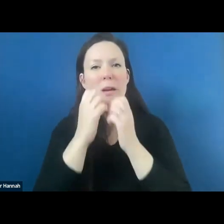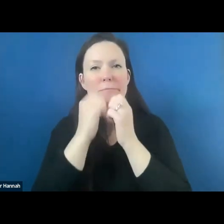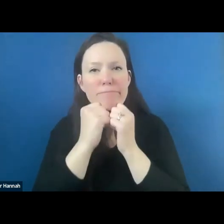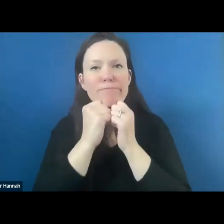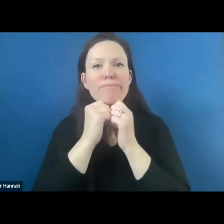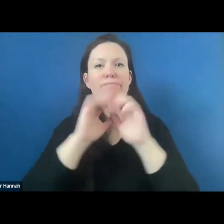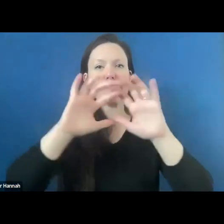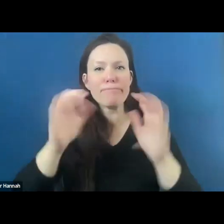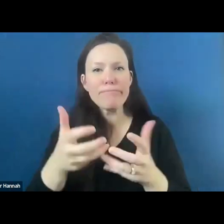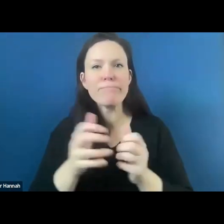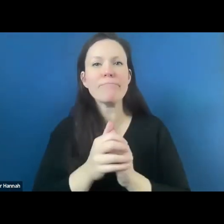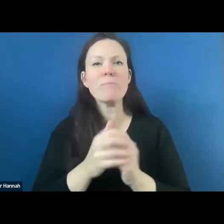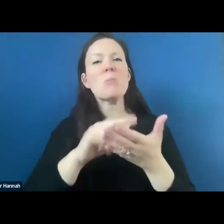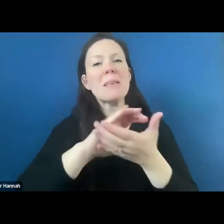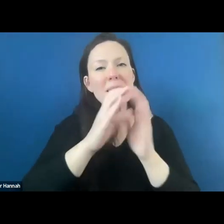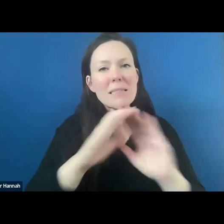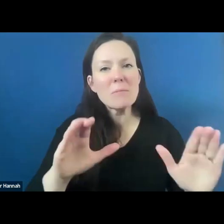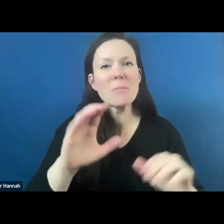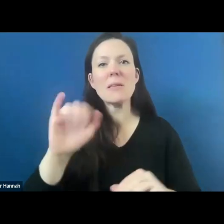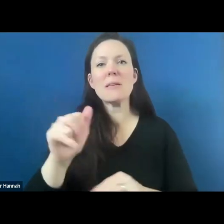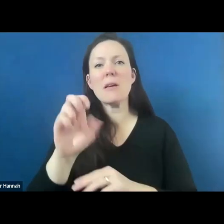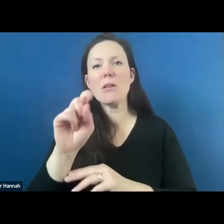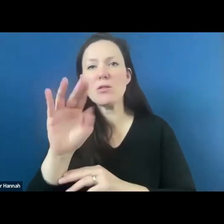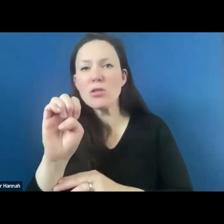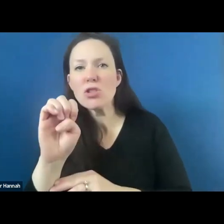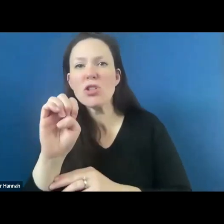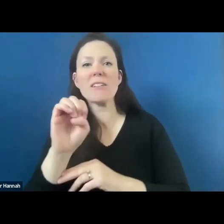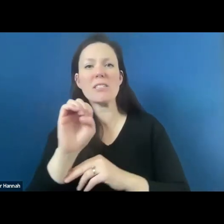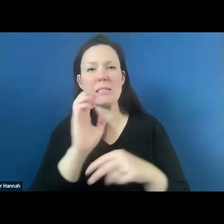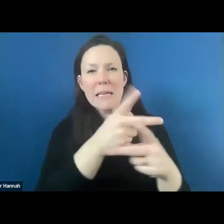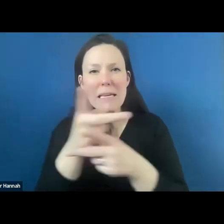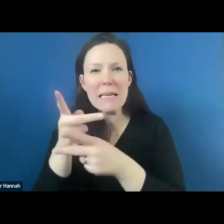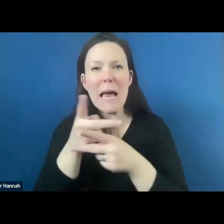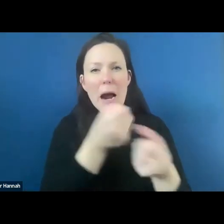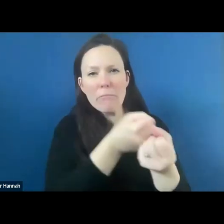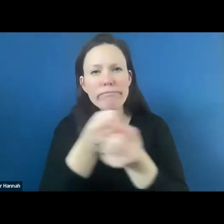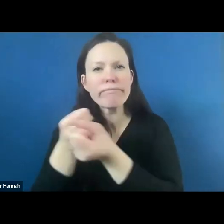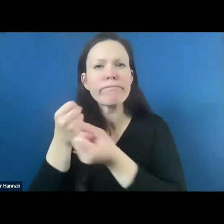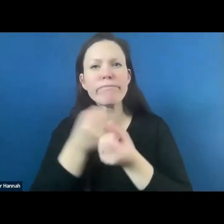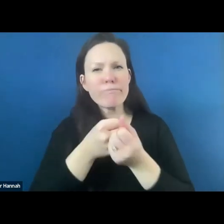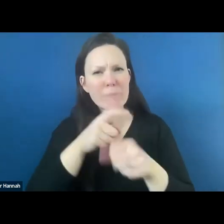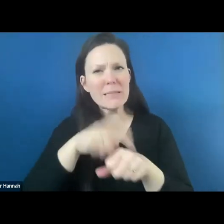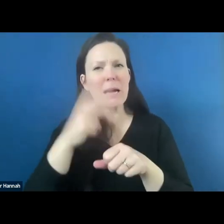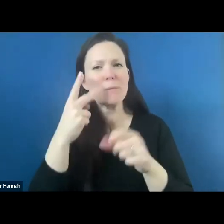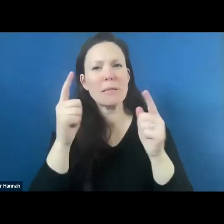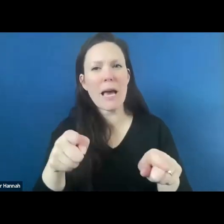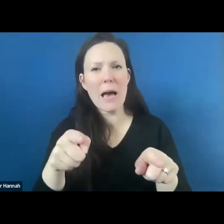peace and justice, accountability and reparations and collective care to support real climate solutions.